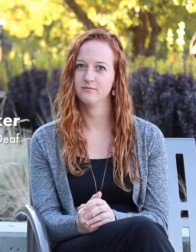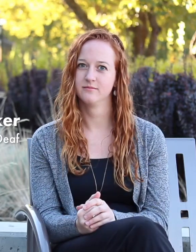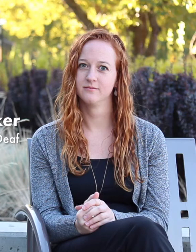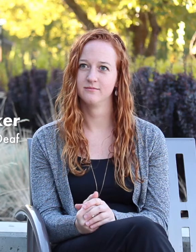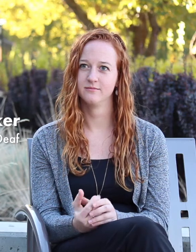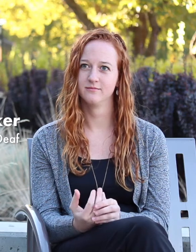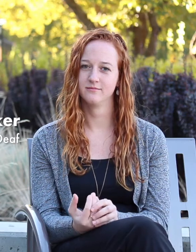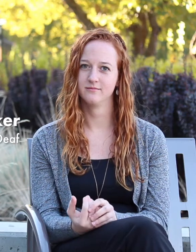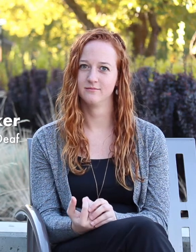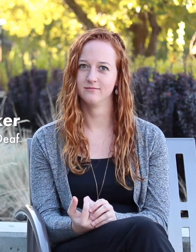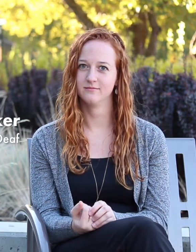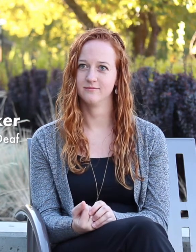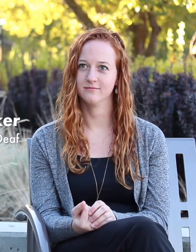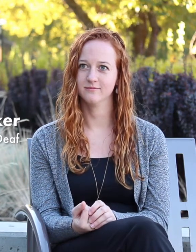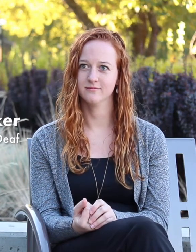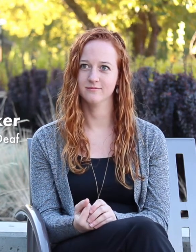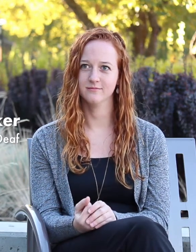that I am able to do it, that I can do it.